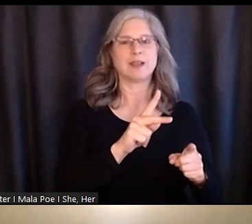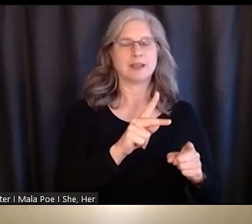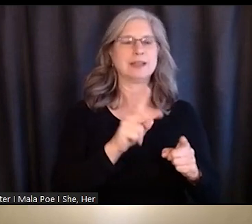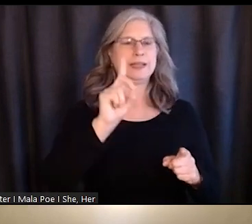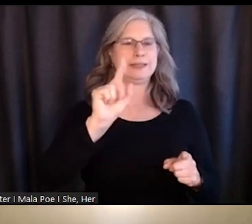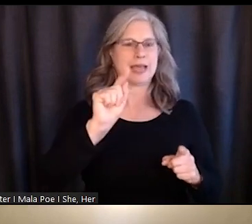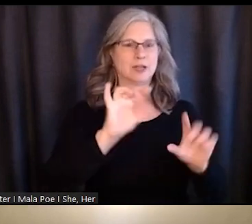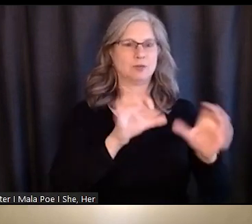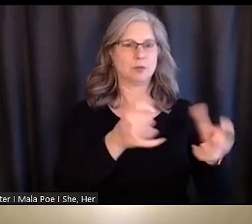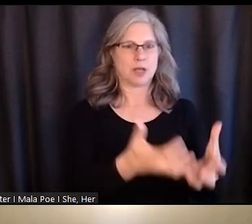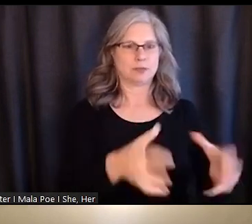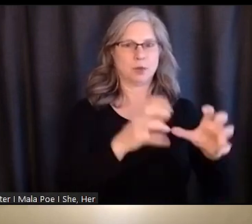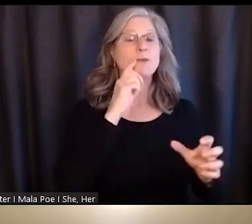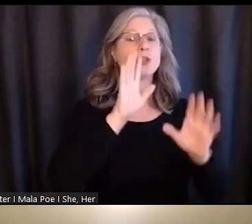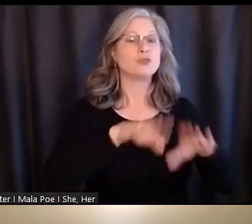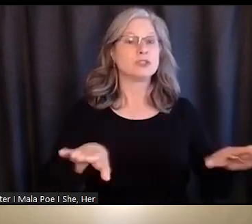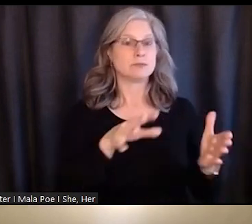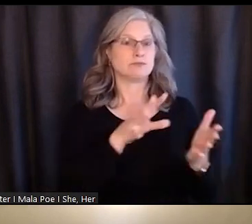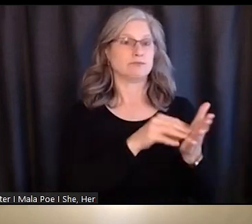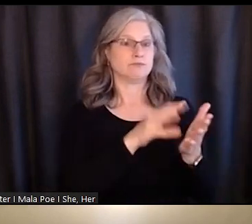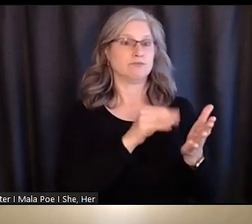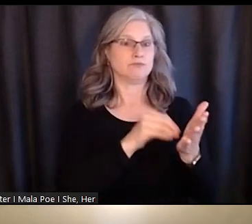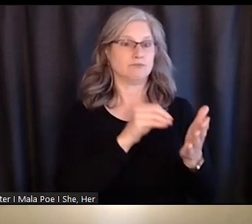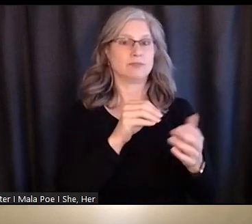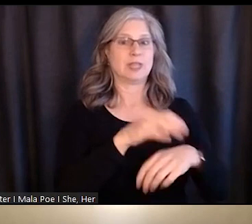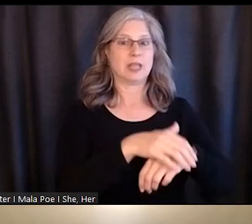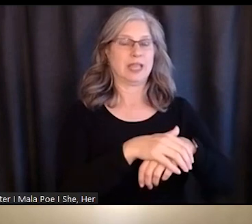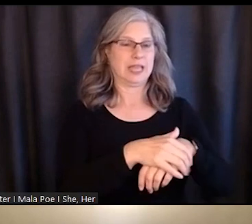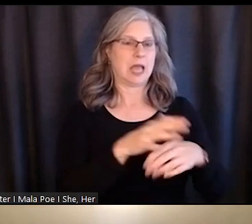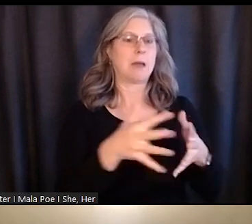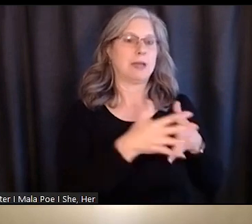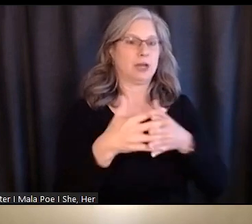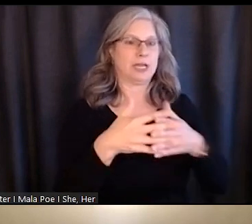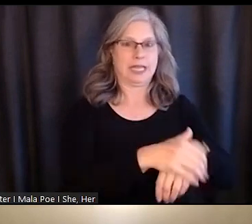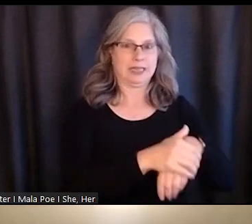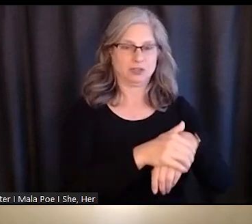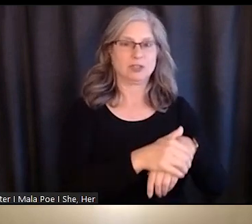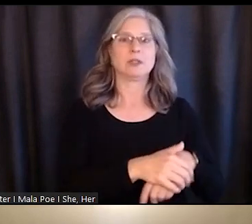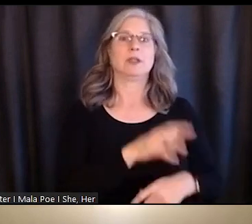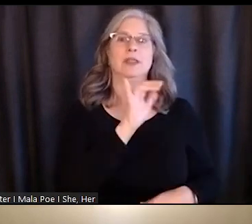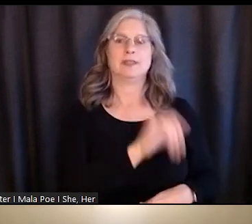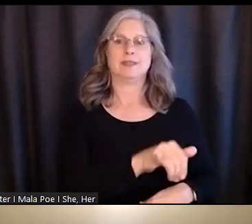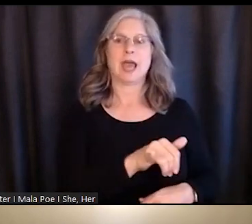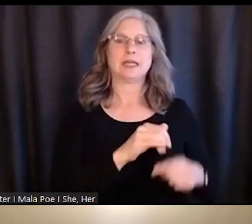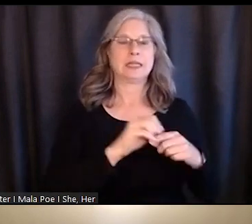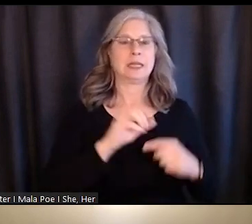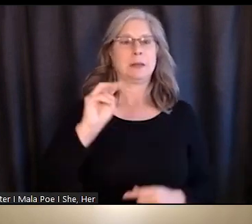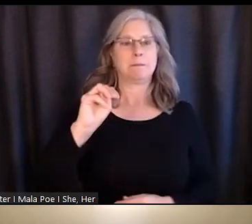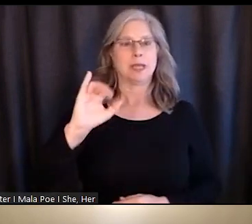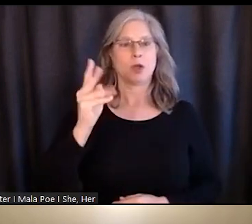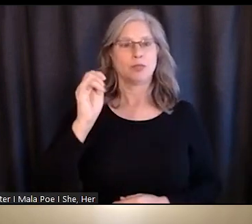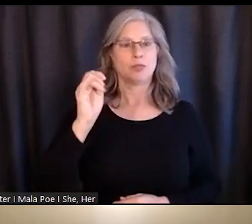And this is for children who are acquiring American English. So Word Bank is a repository of MacArthur-Bates Communicative Development Inventories.